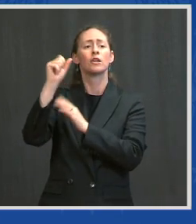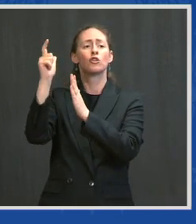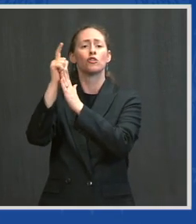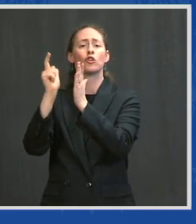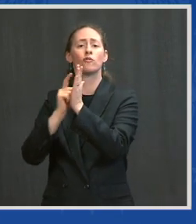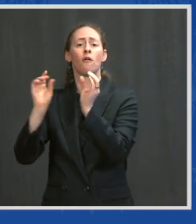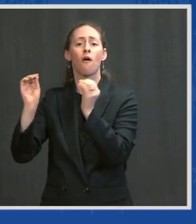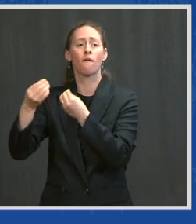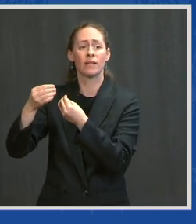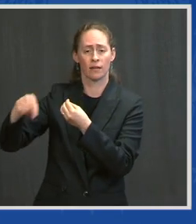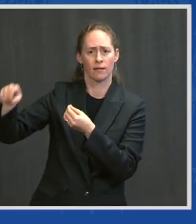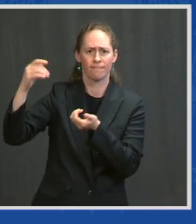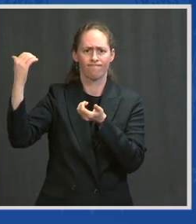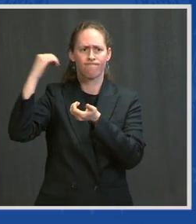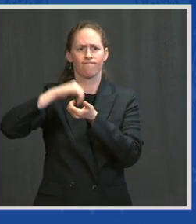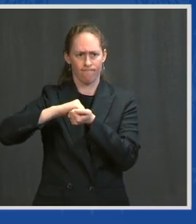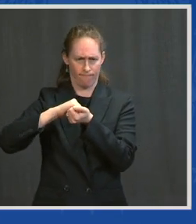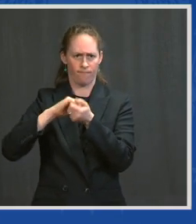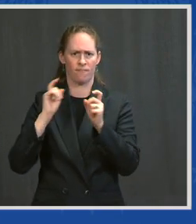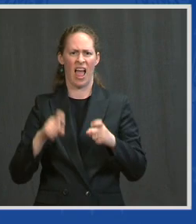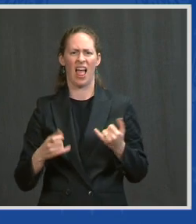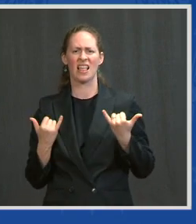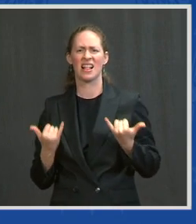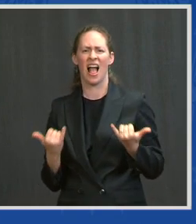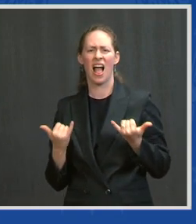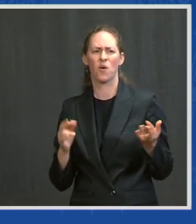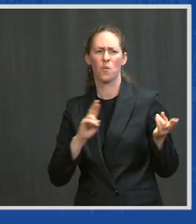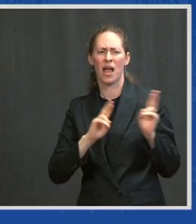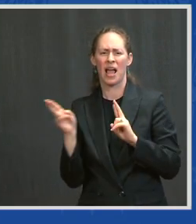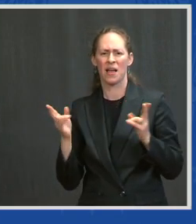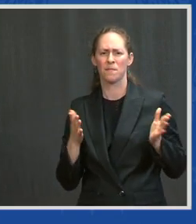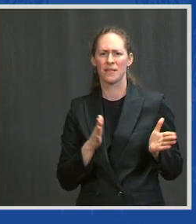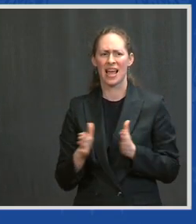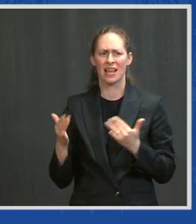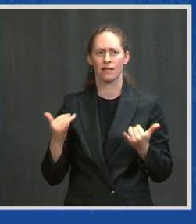to address the spike in violent crime that typically occurs during the summer.